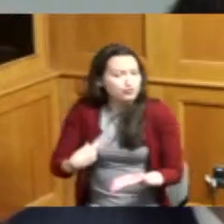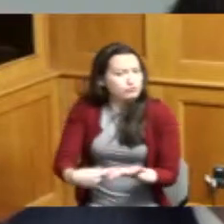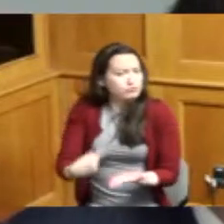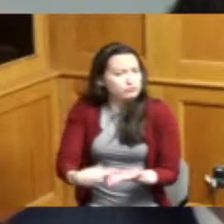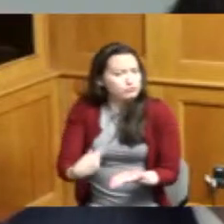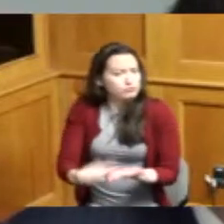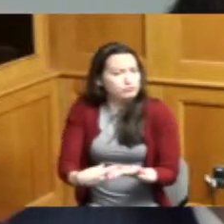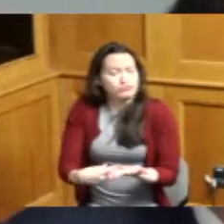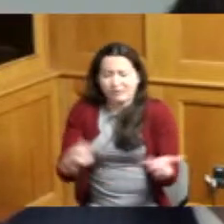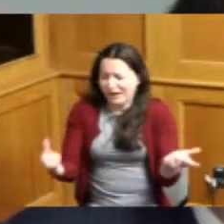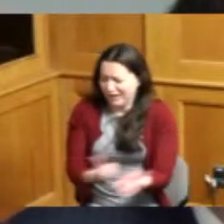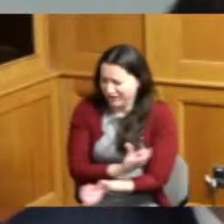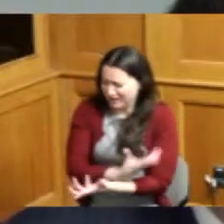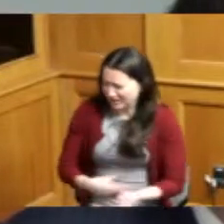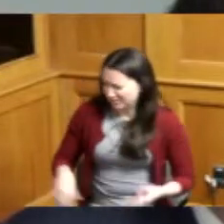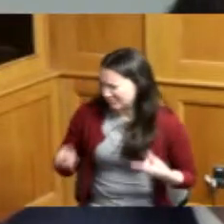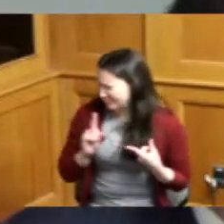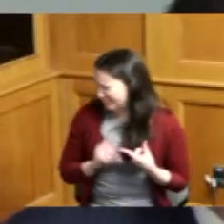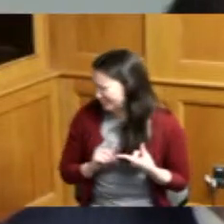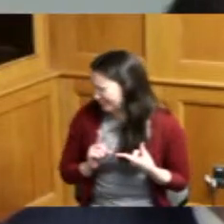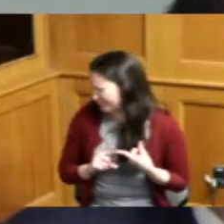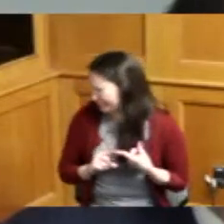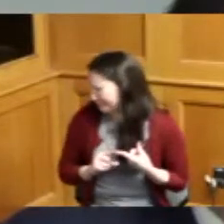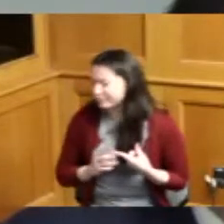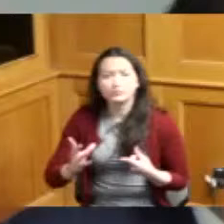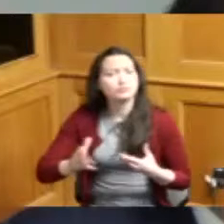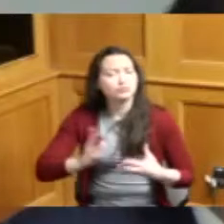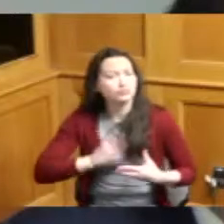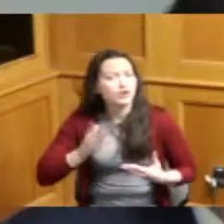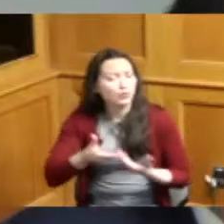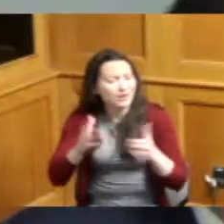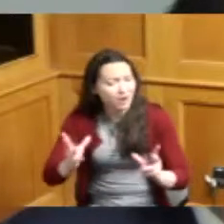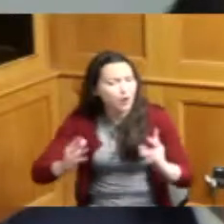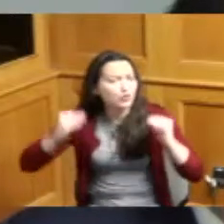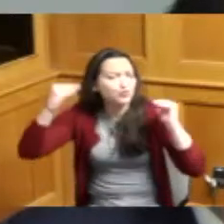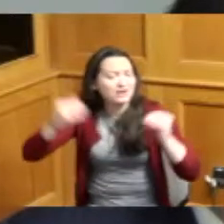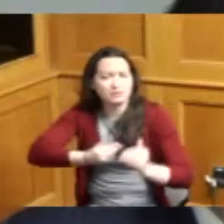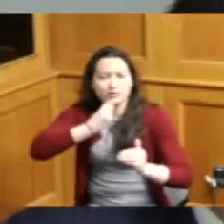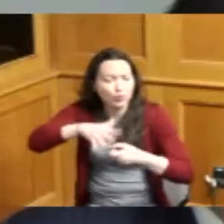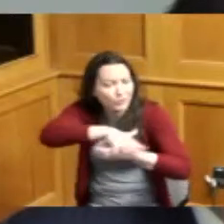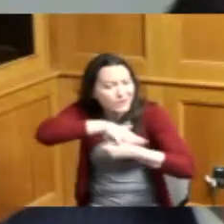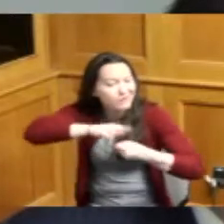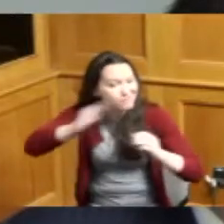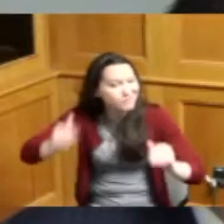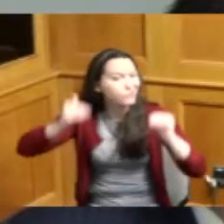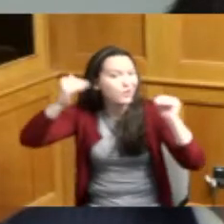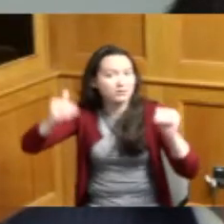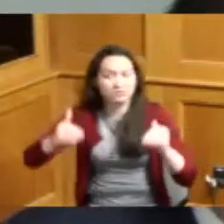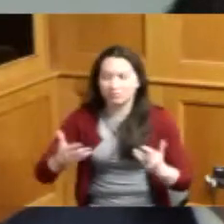uh everything from uh suite upgrades to concession upgrades what what I have said and even the